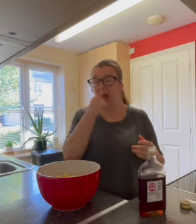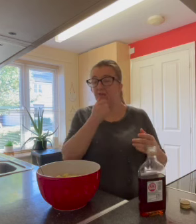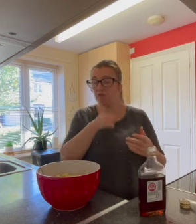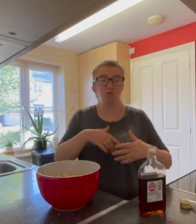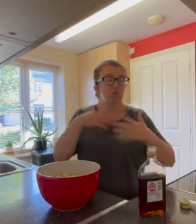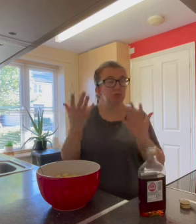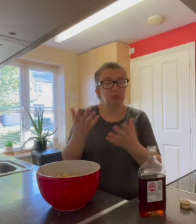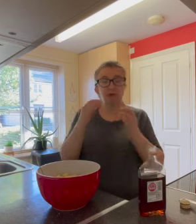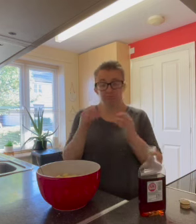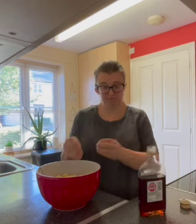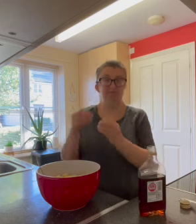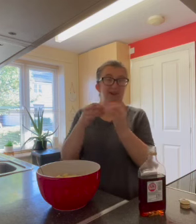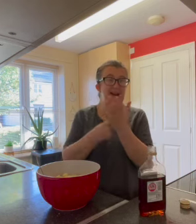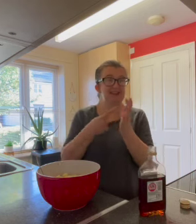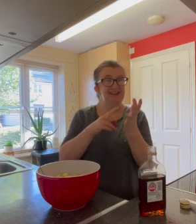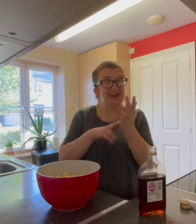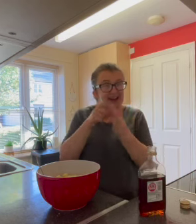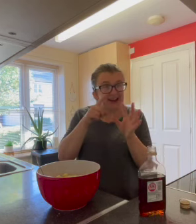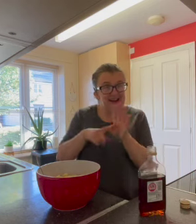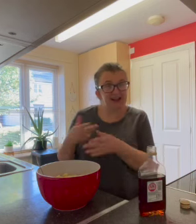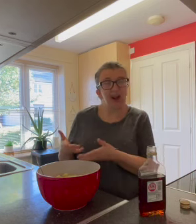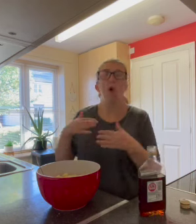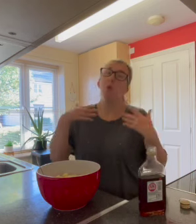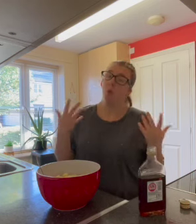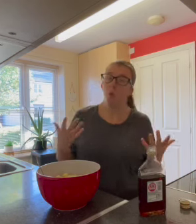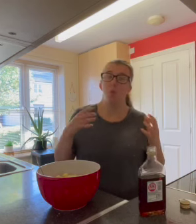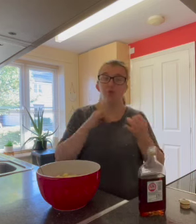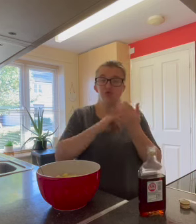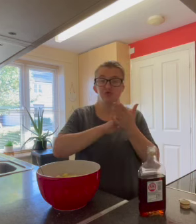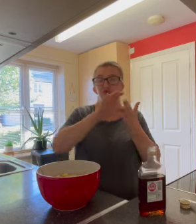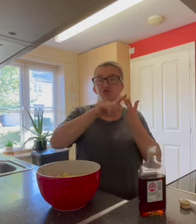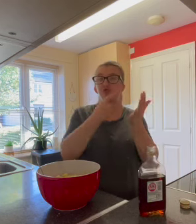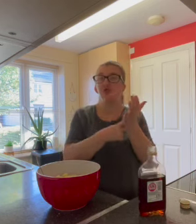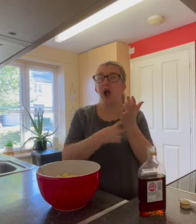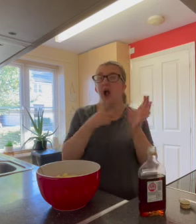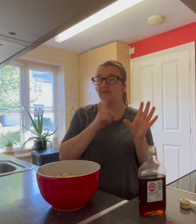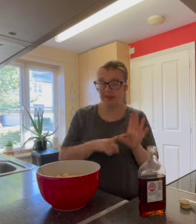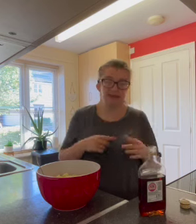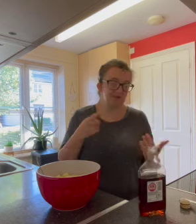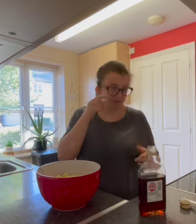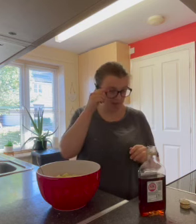But you can either use brandy or Sherry.